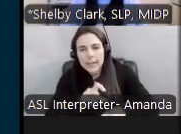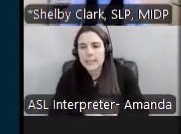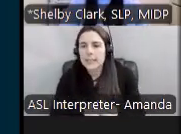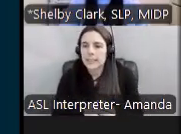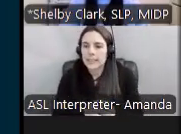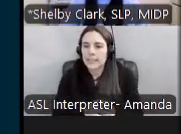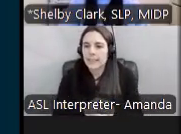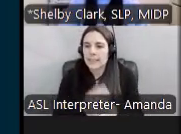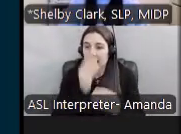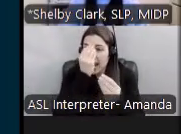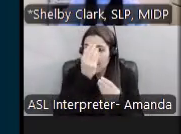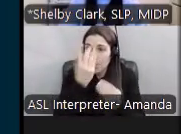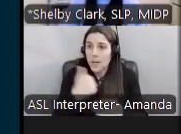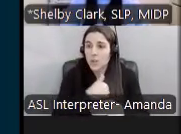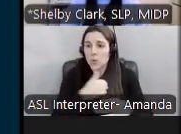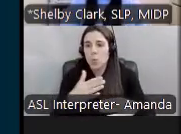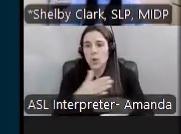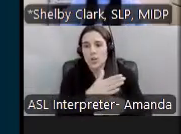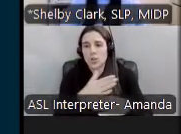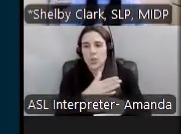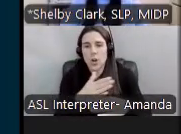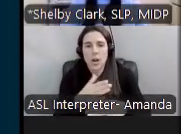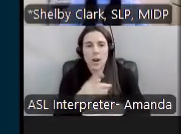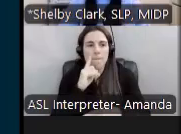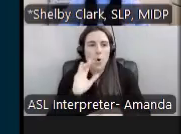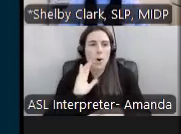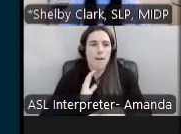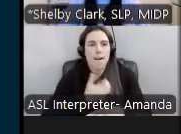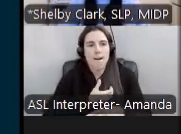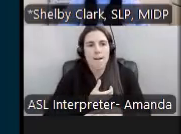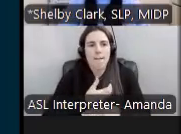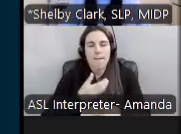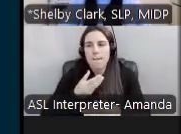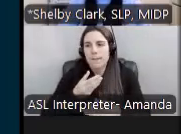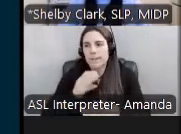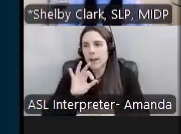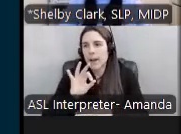that we share to our funders that we are able to keep these